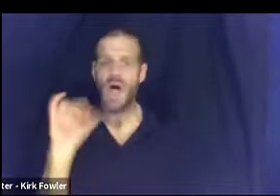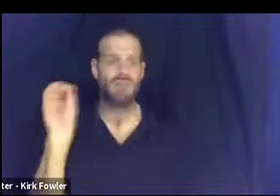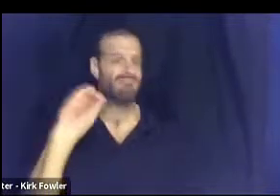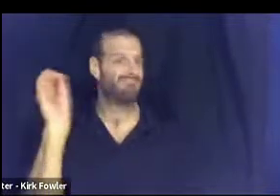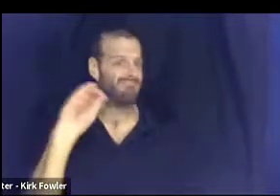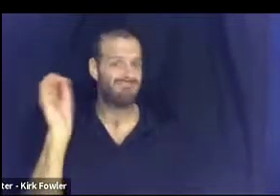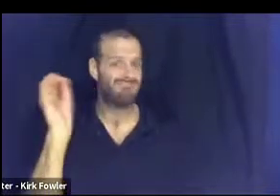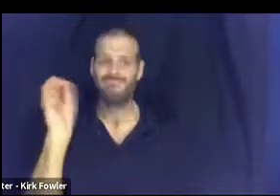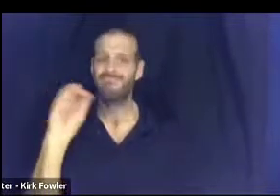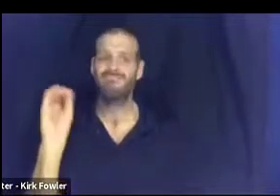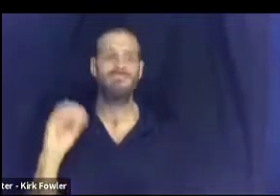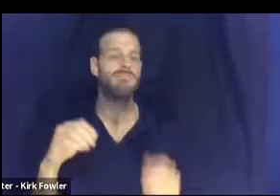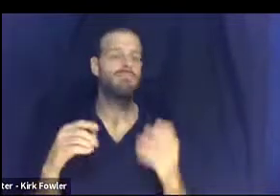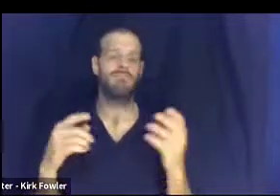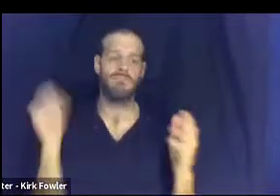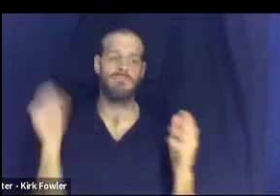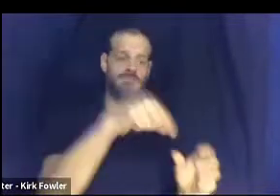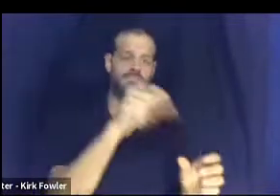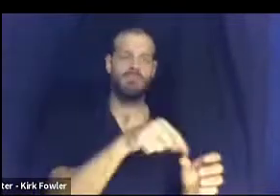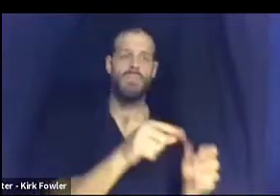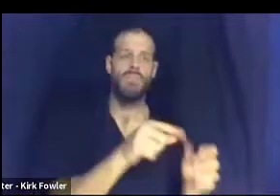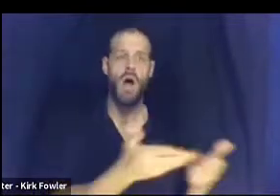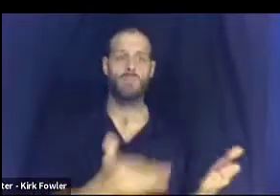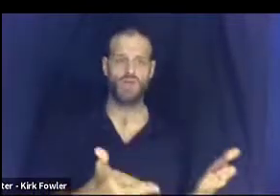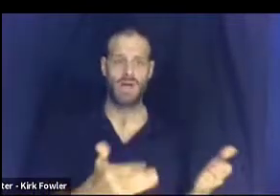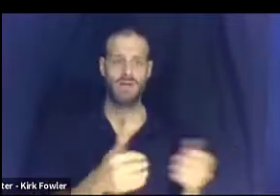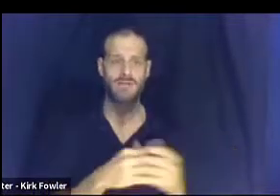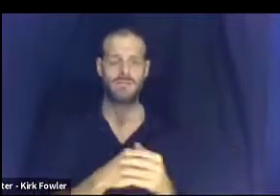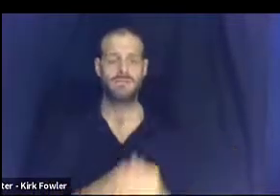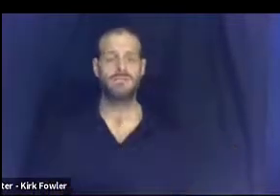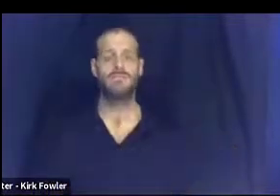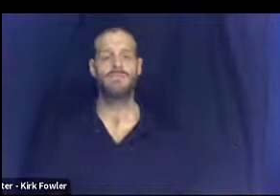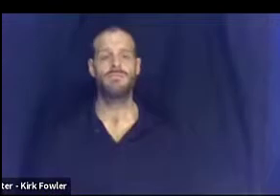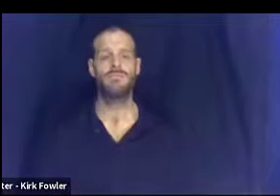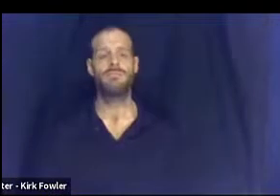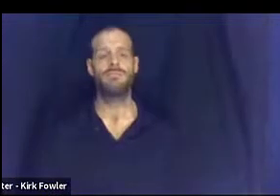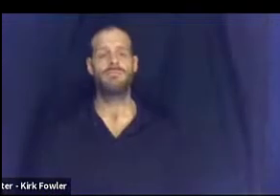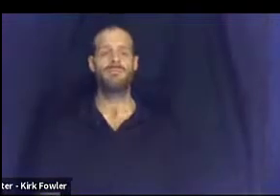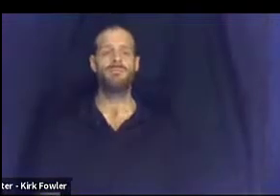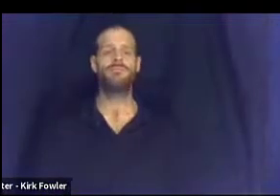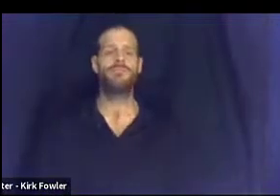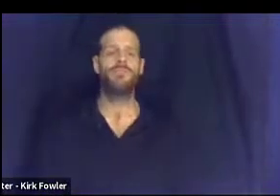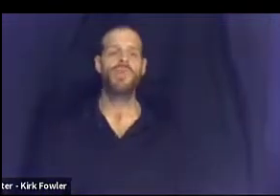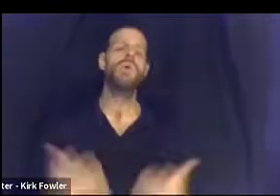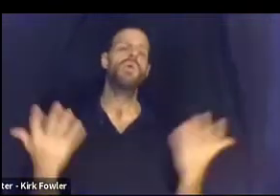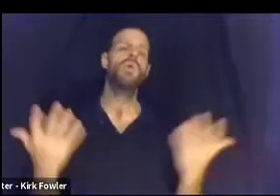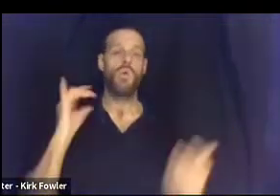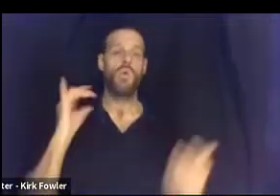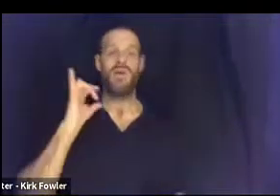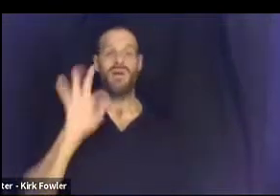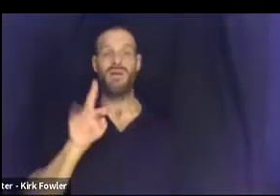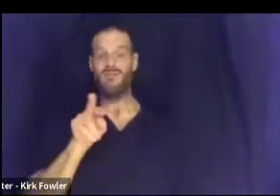or from a conceptual standpoint what it refers to. So, if you're looking at this on the right side,